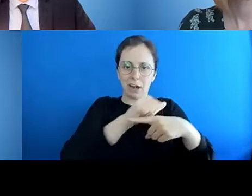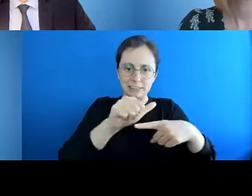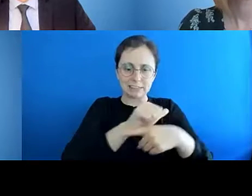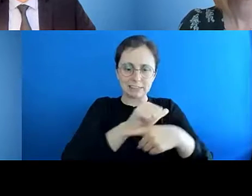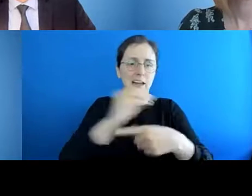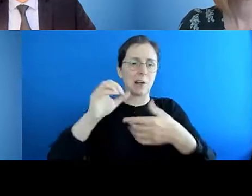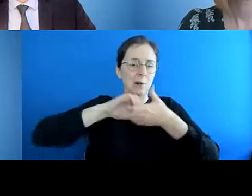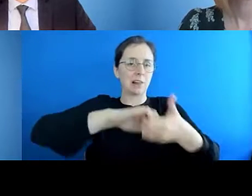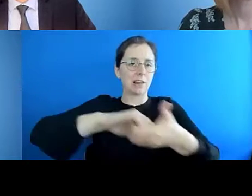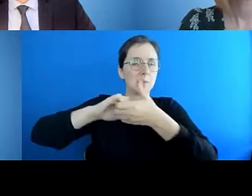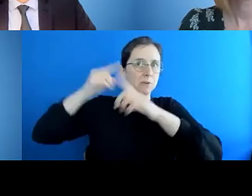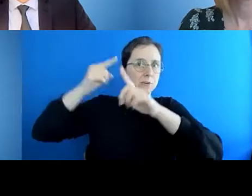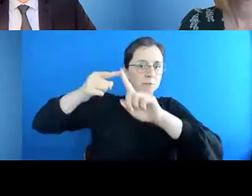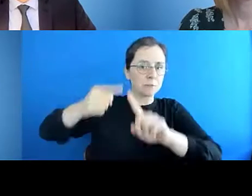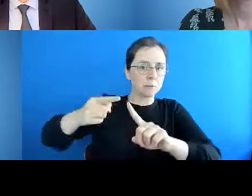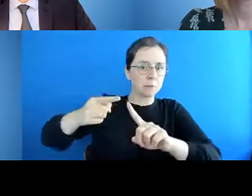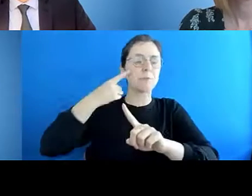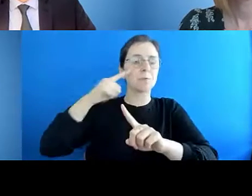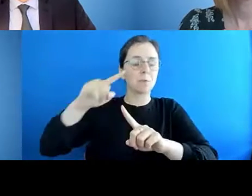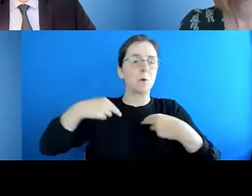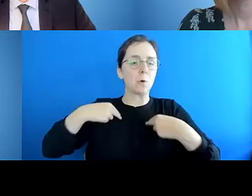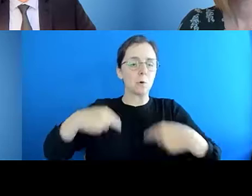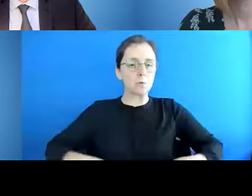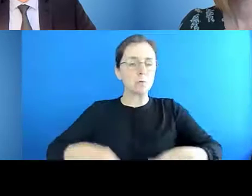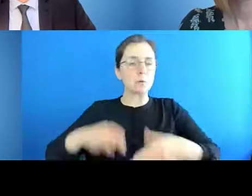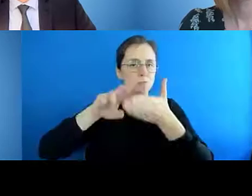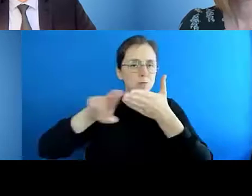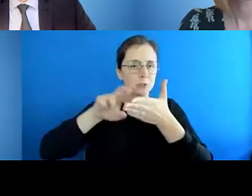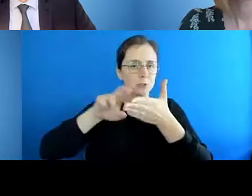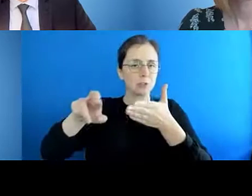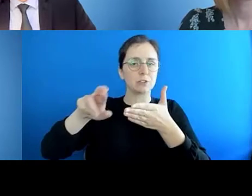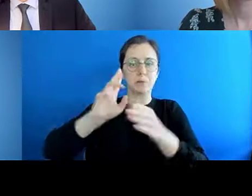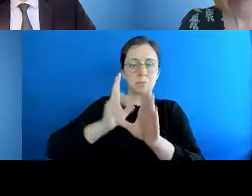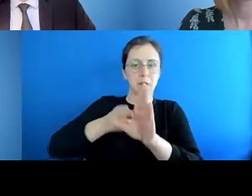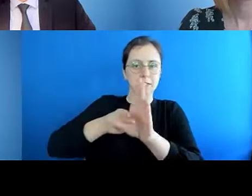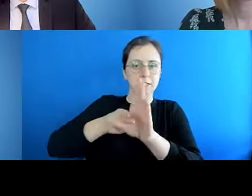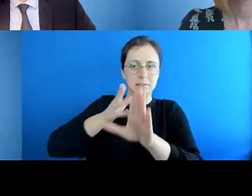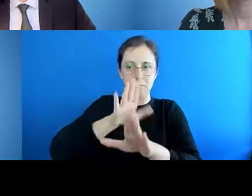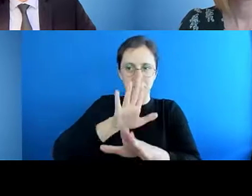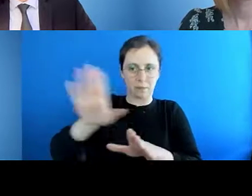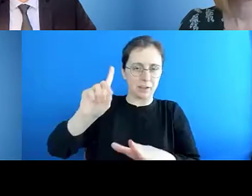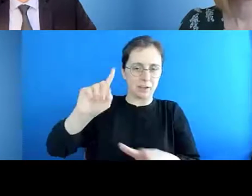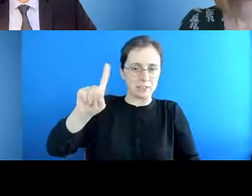for sharing human research participant data and does try and actually provide a set of considerations